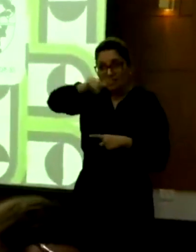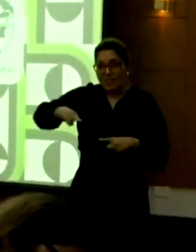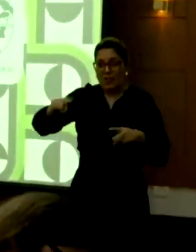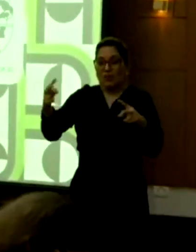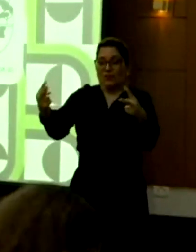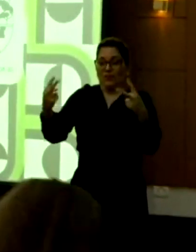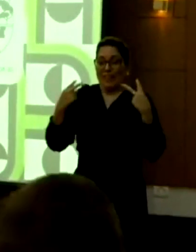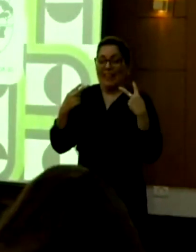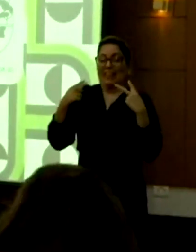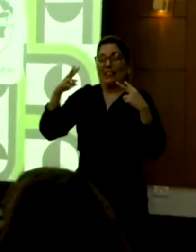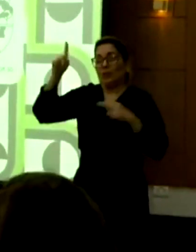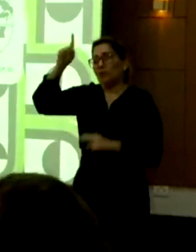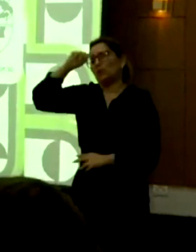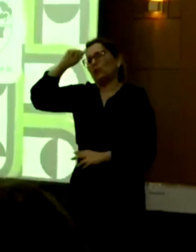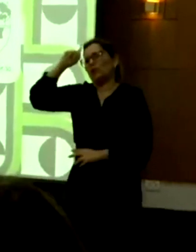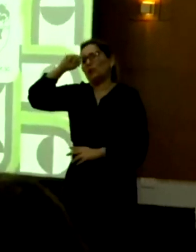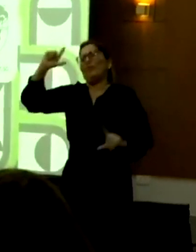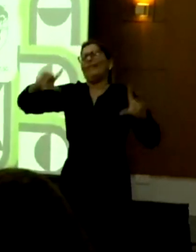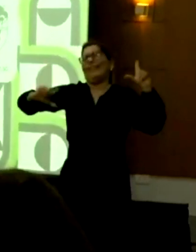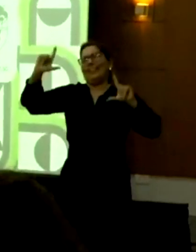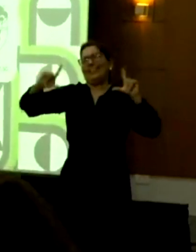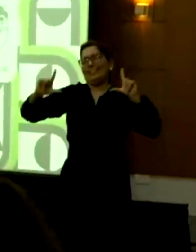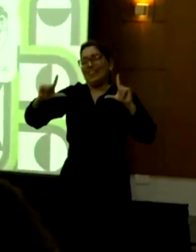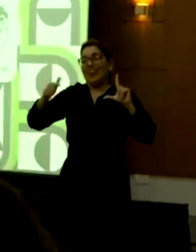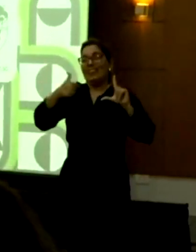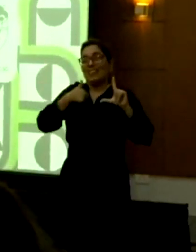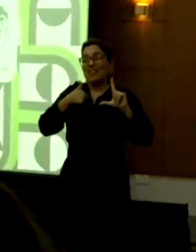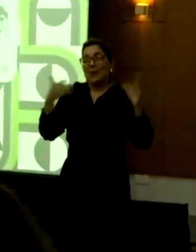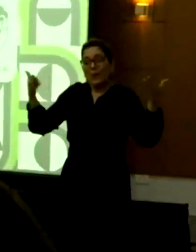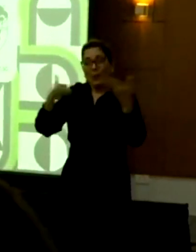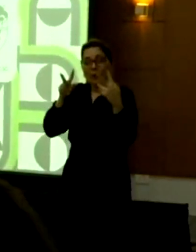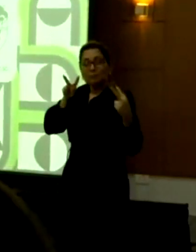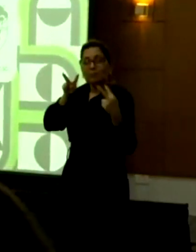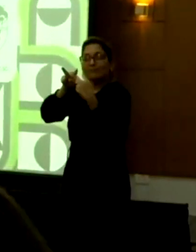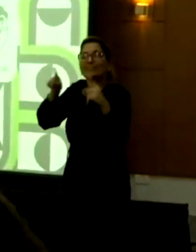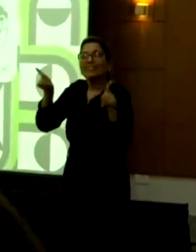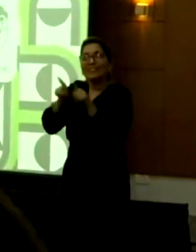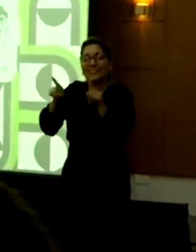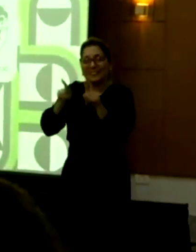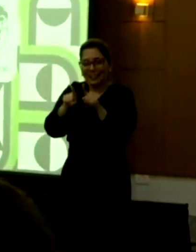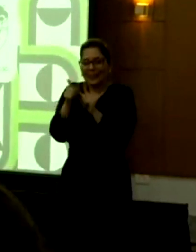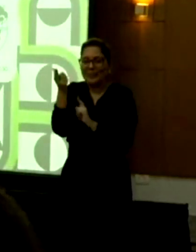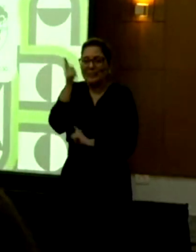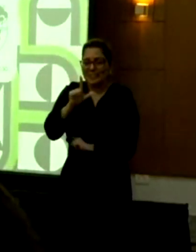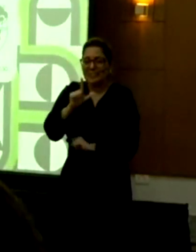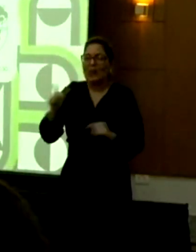and now I can see you here in person today on this sixteenth of September, two thousand and twenty-three